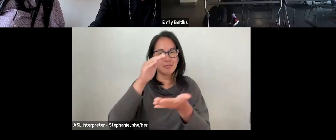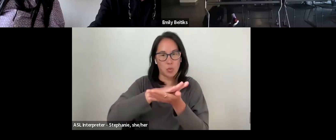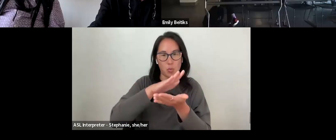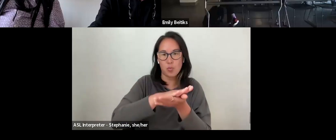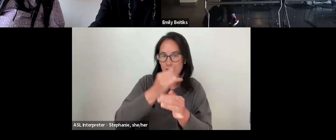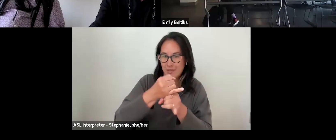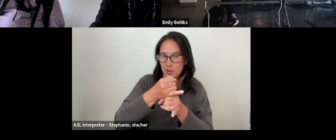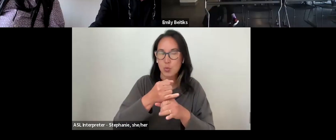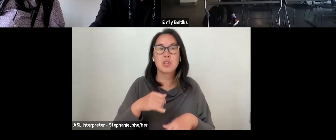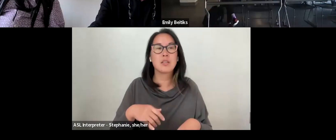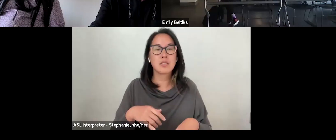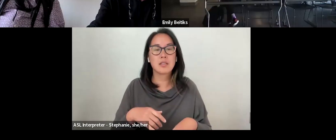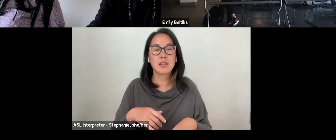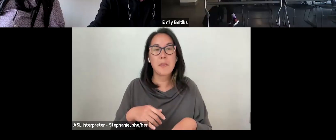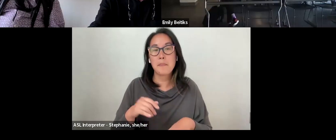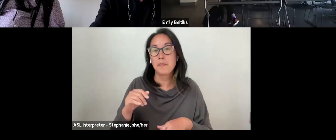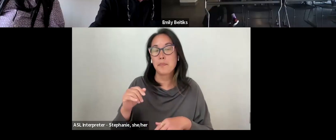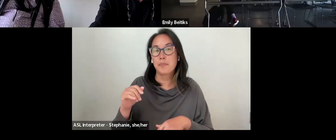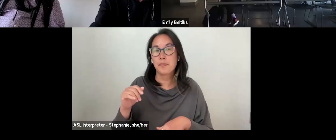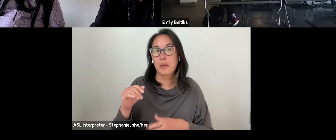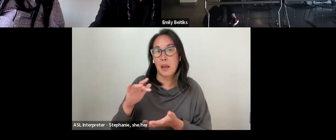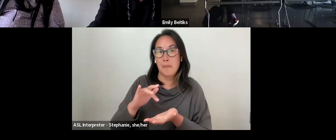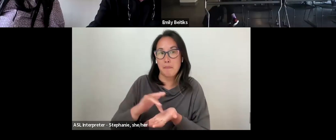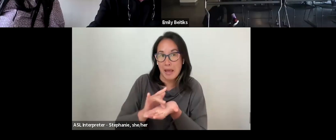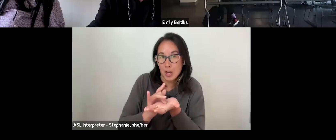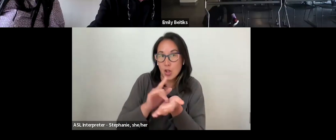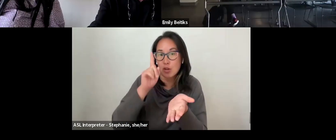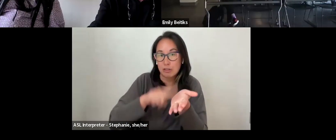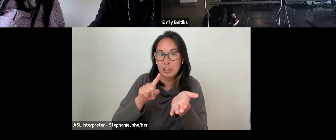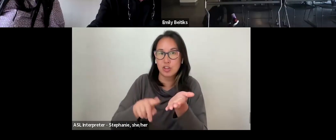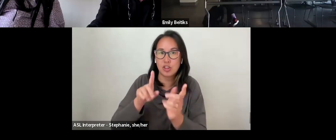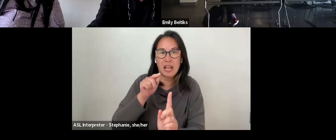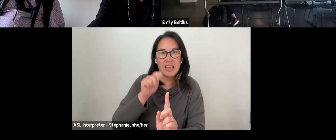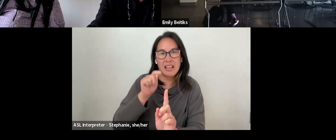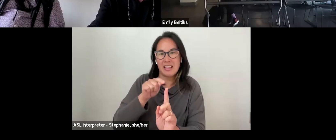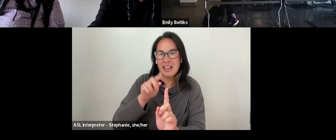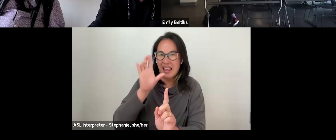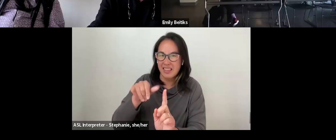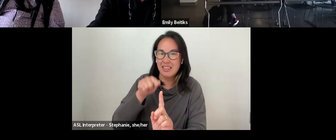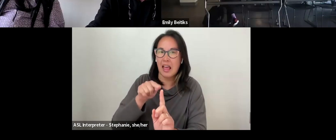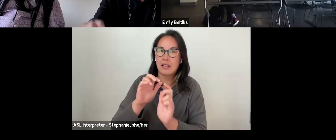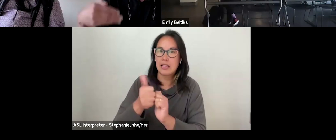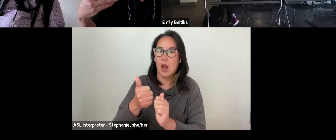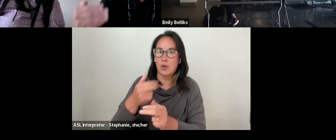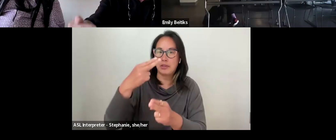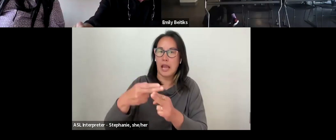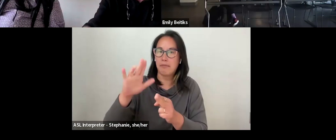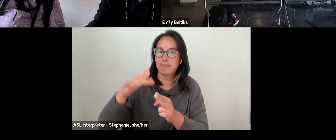Medical research is the coin of the realm. This is how you get status. This is how you advance.